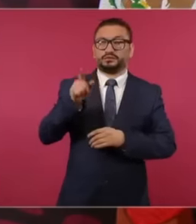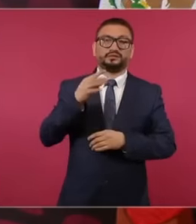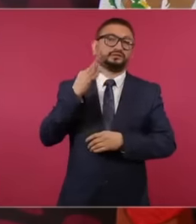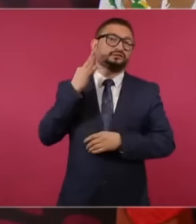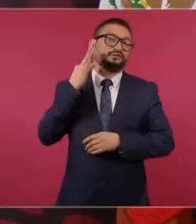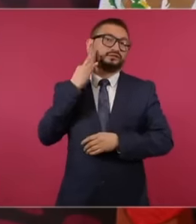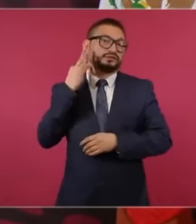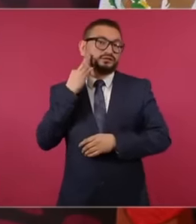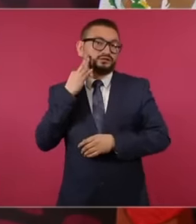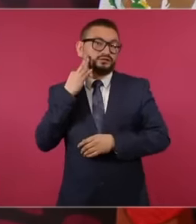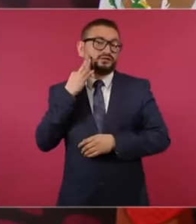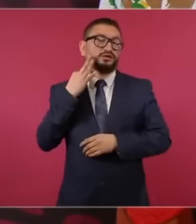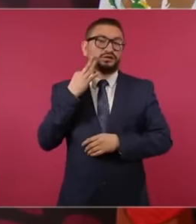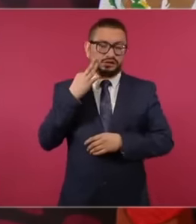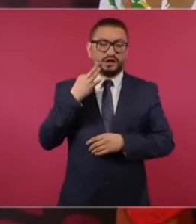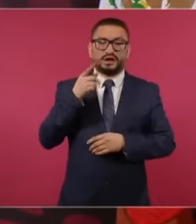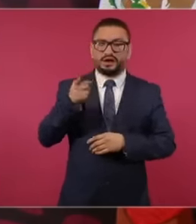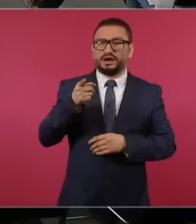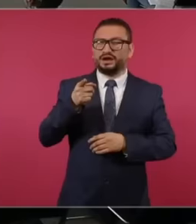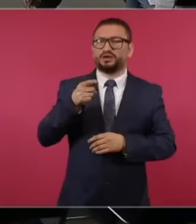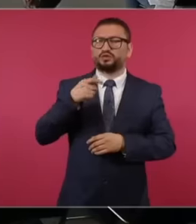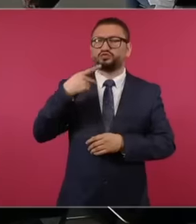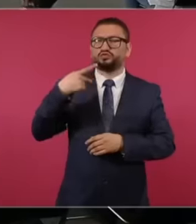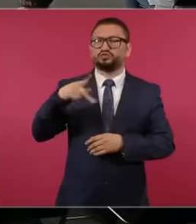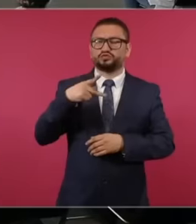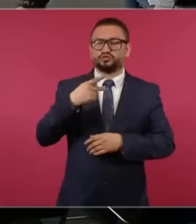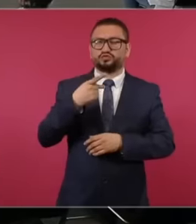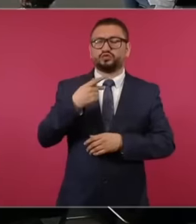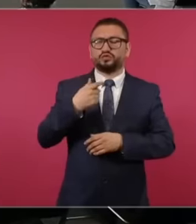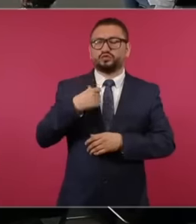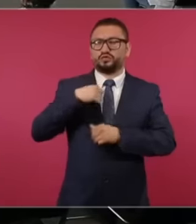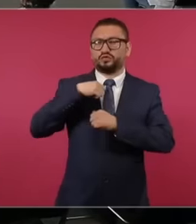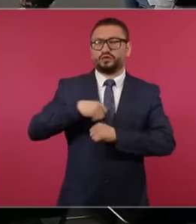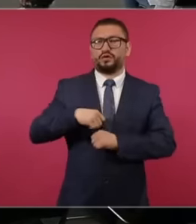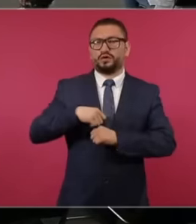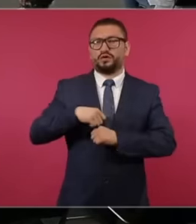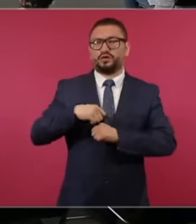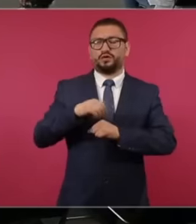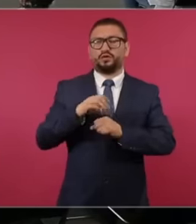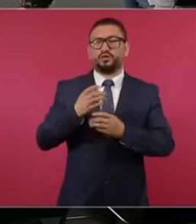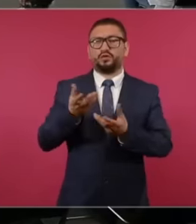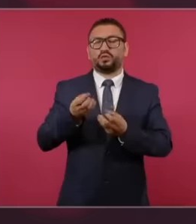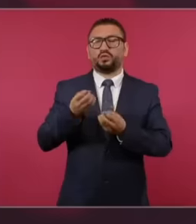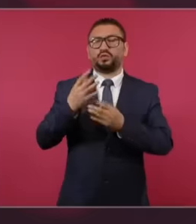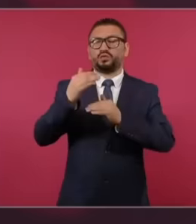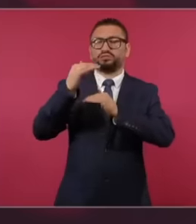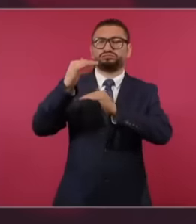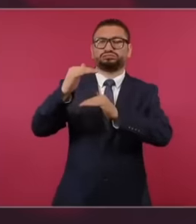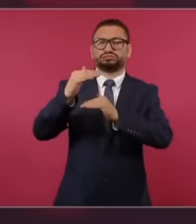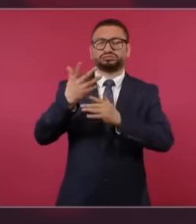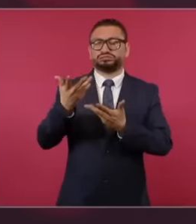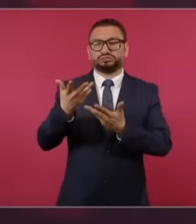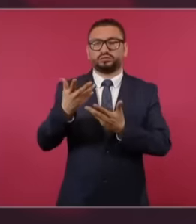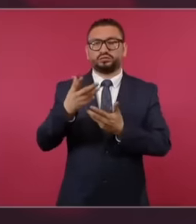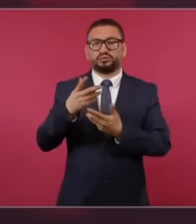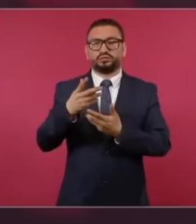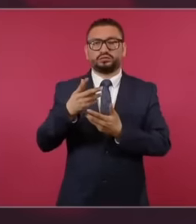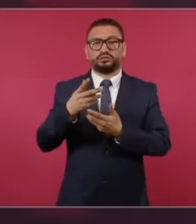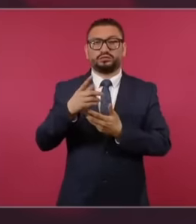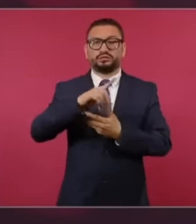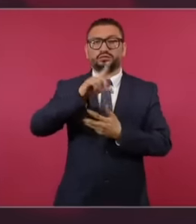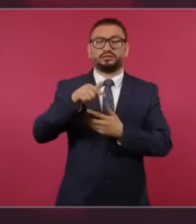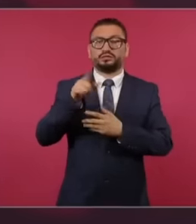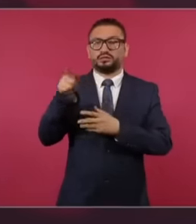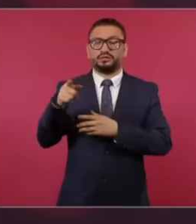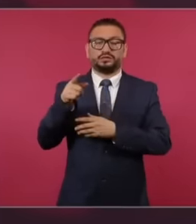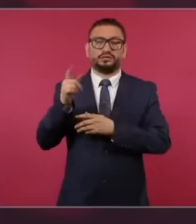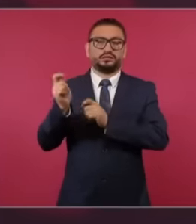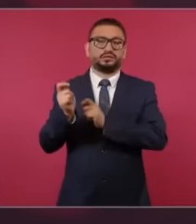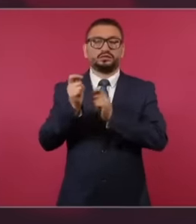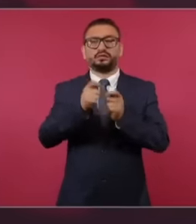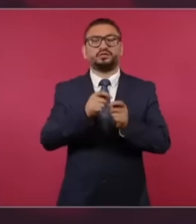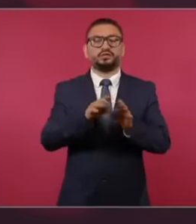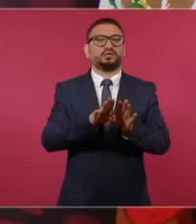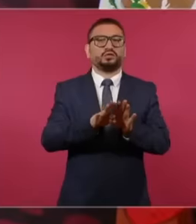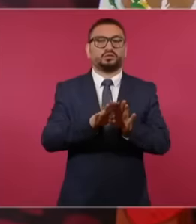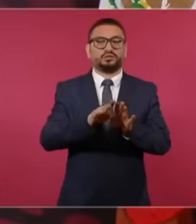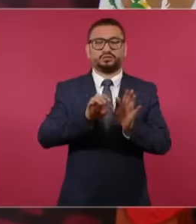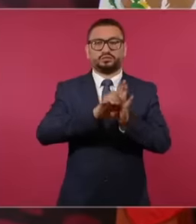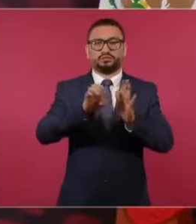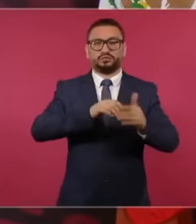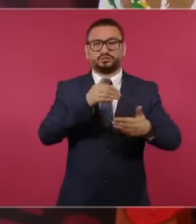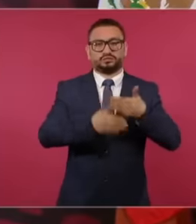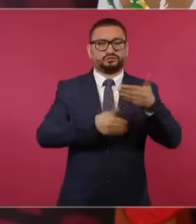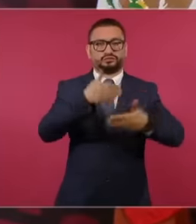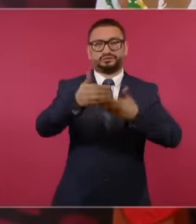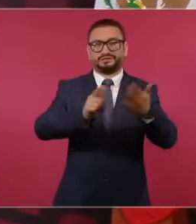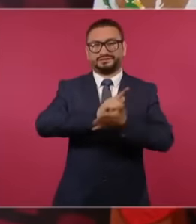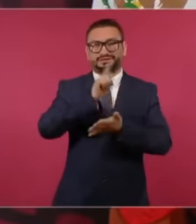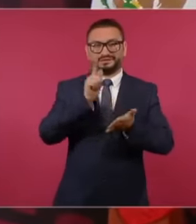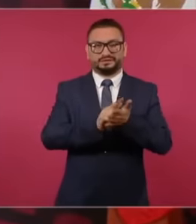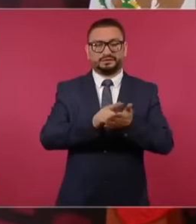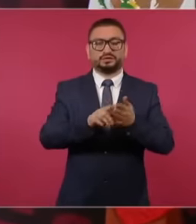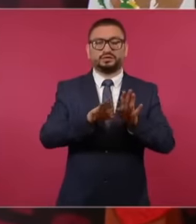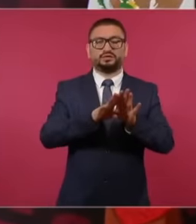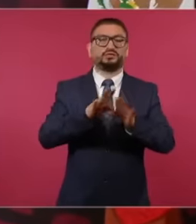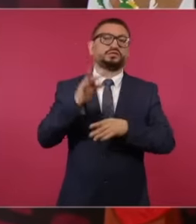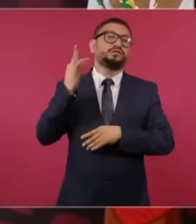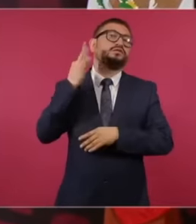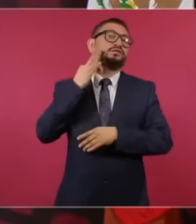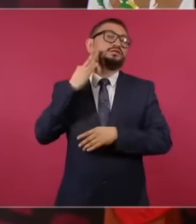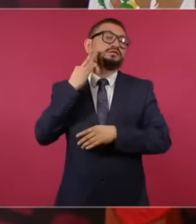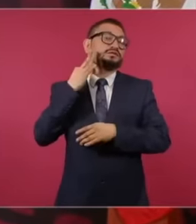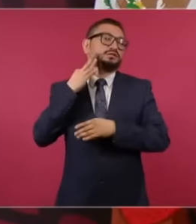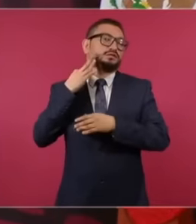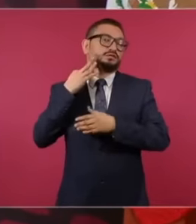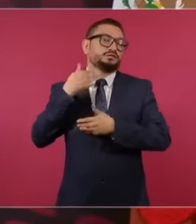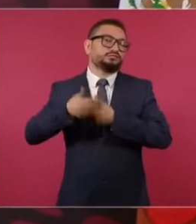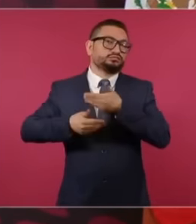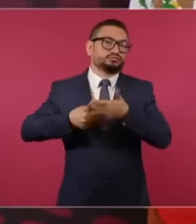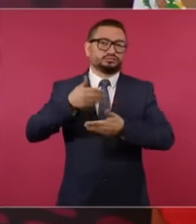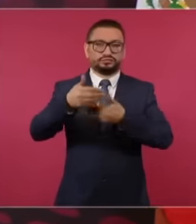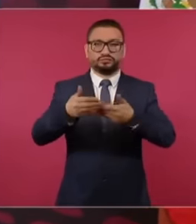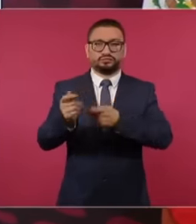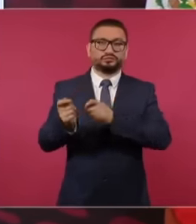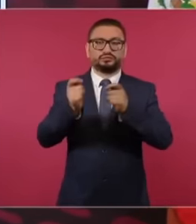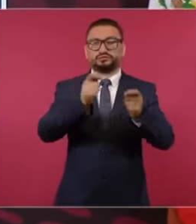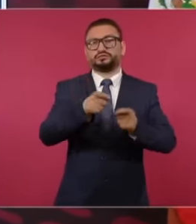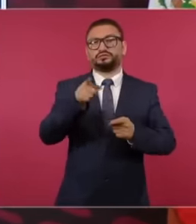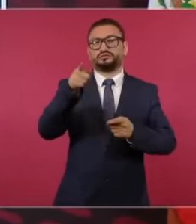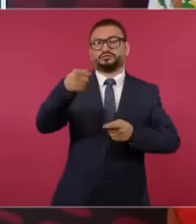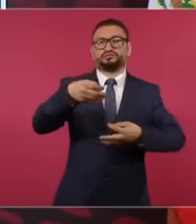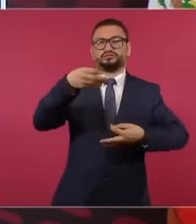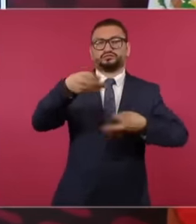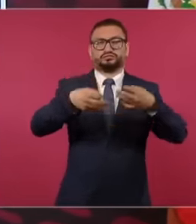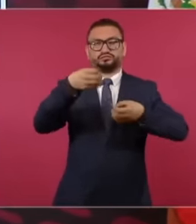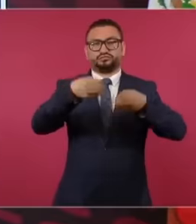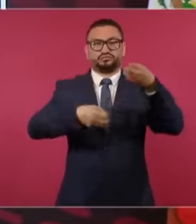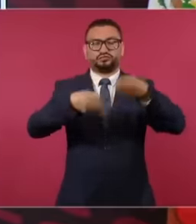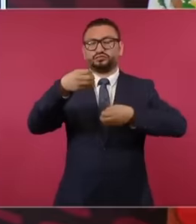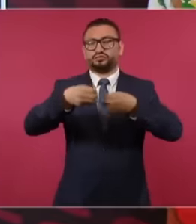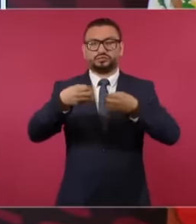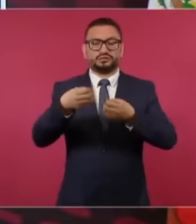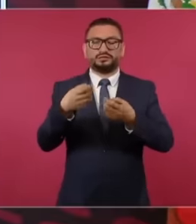attorney general's office How does a process pass from the prosecutor's office to the judicial branch who